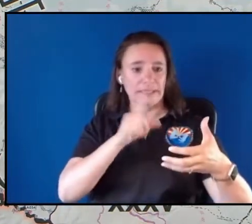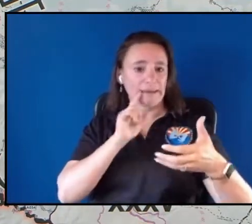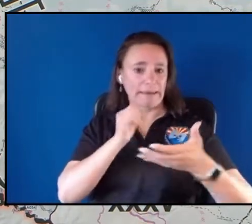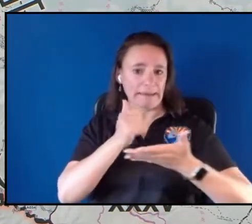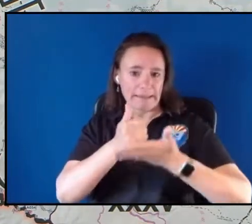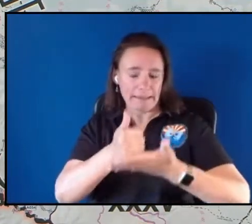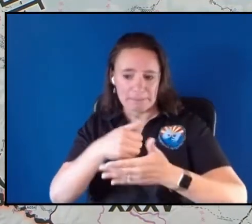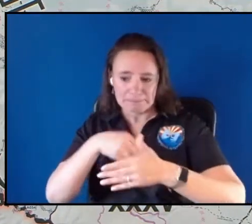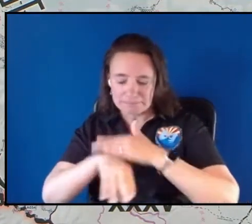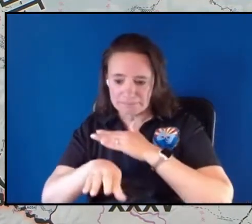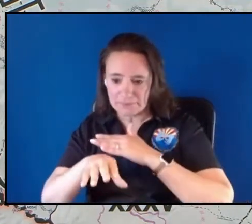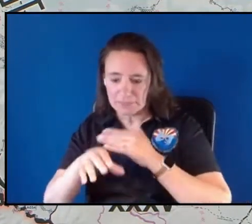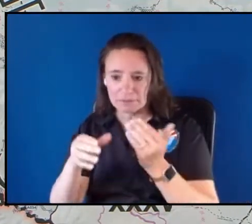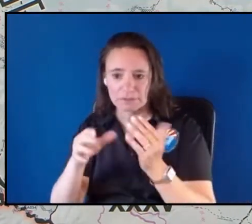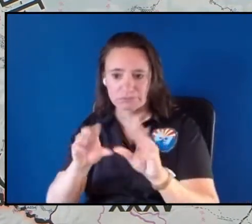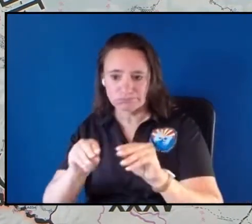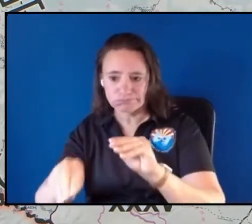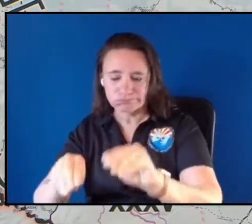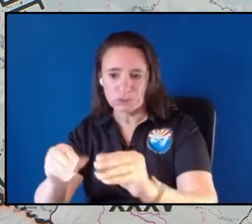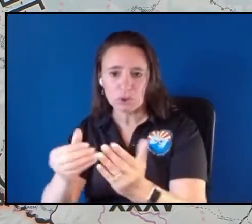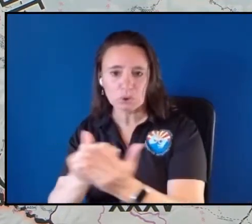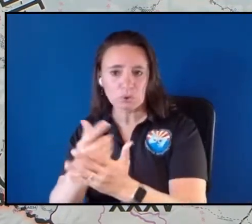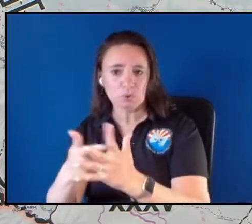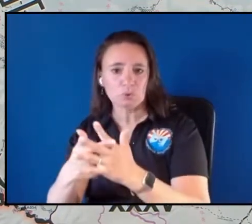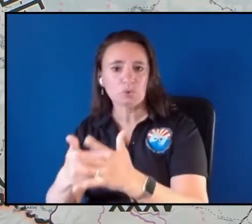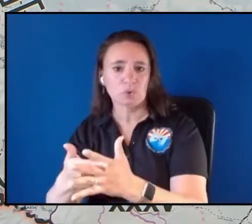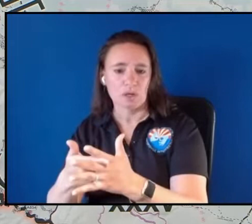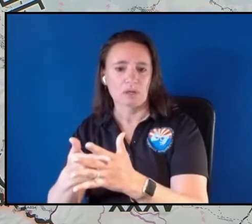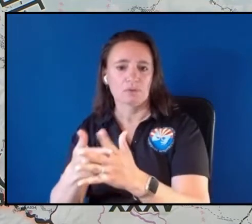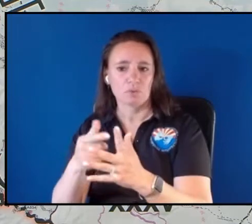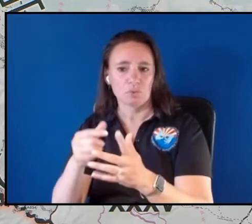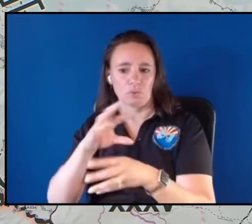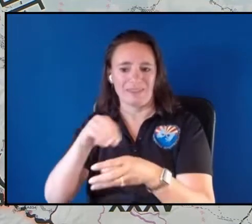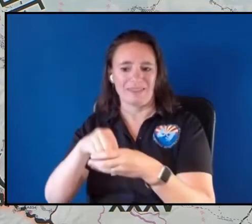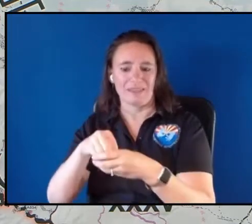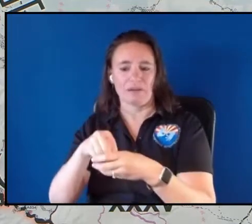within our area of response or outside at the request of the local units.